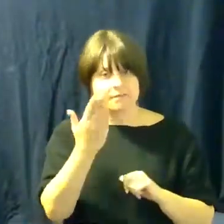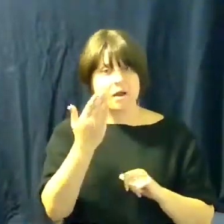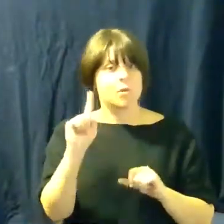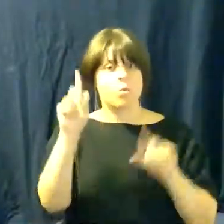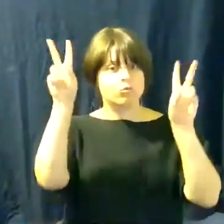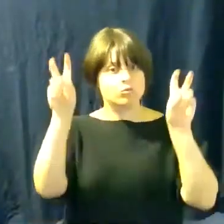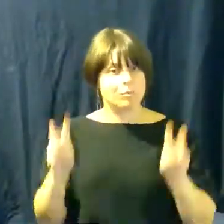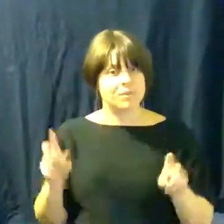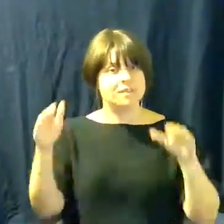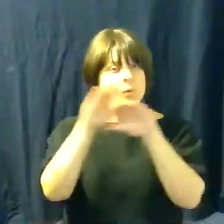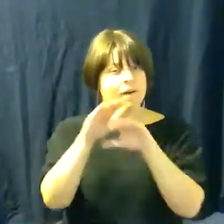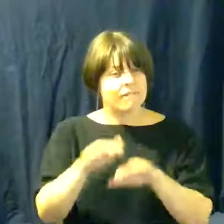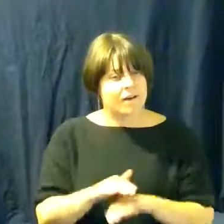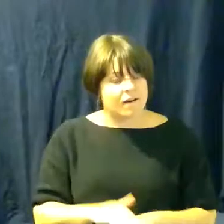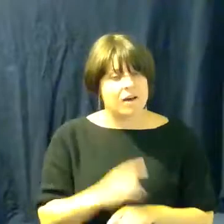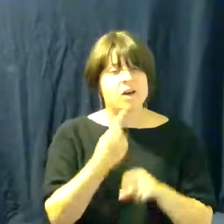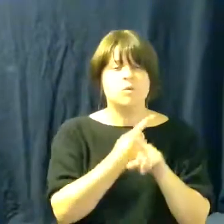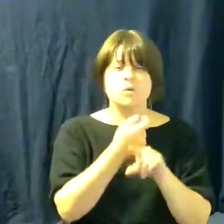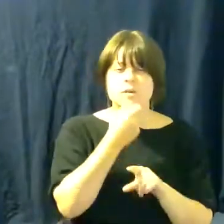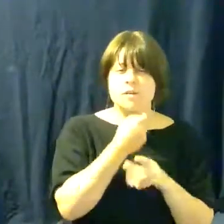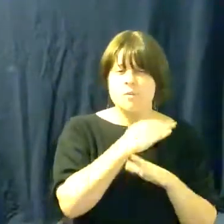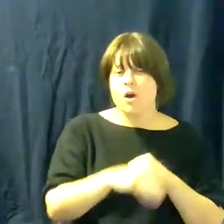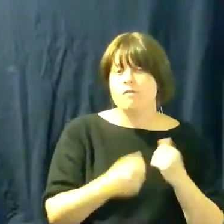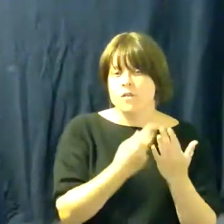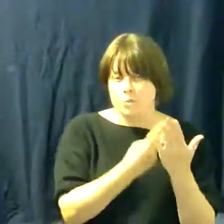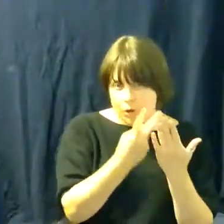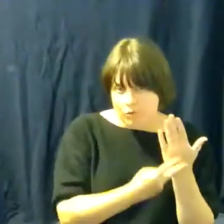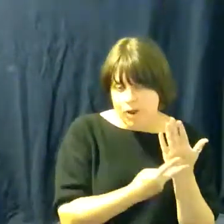in the training just so people have an idea of the training that's coming up and